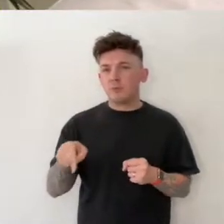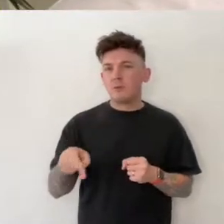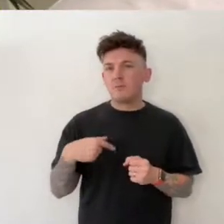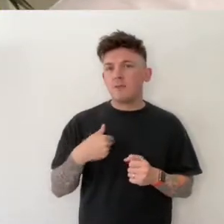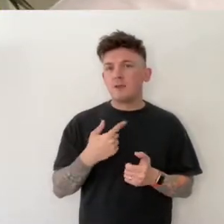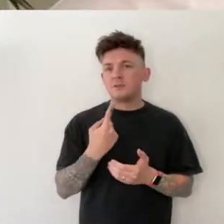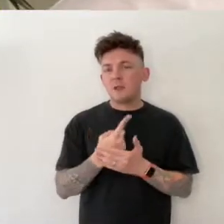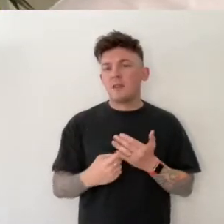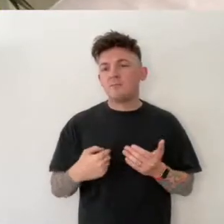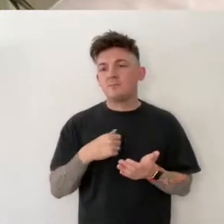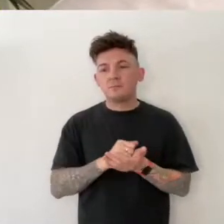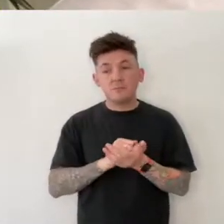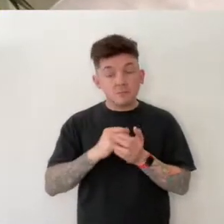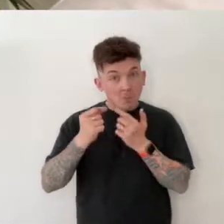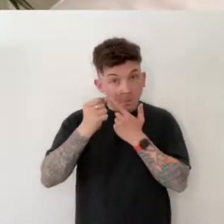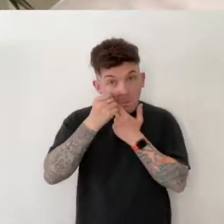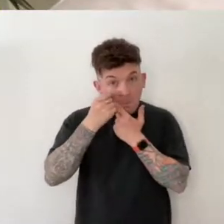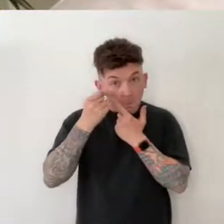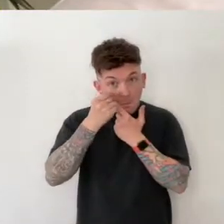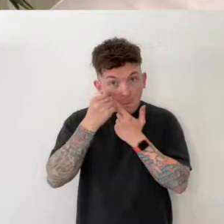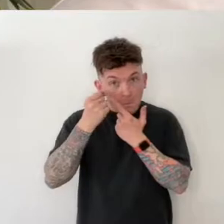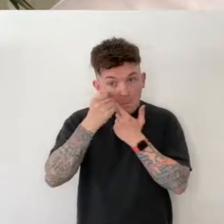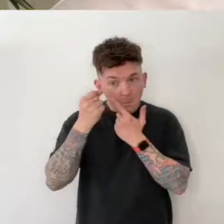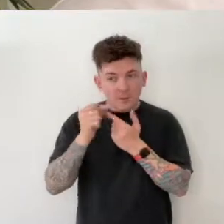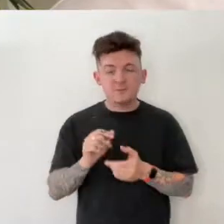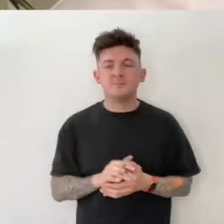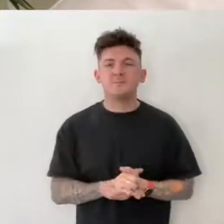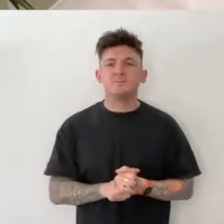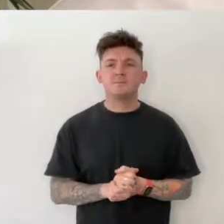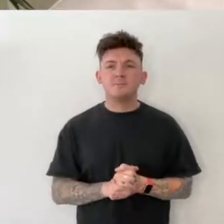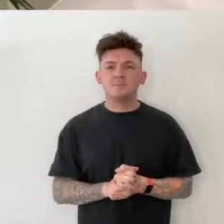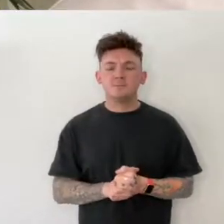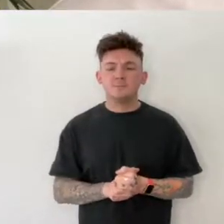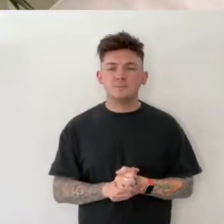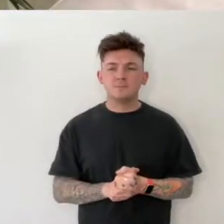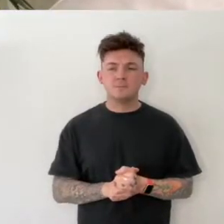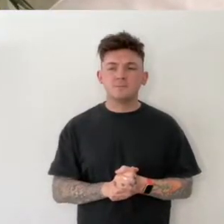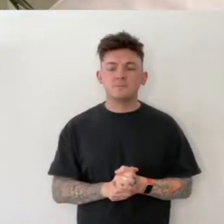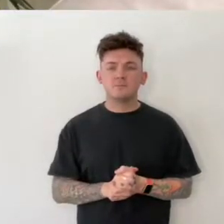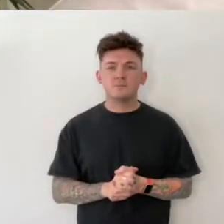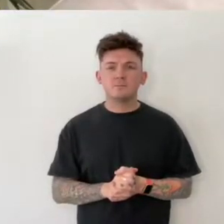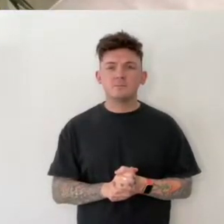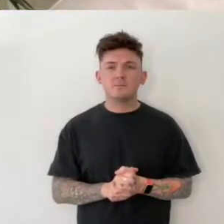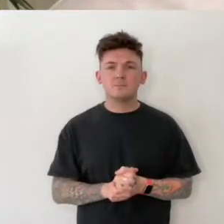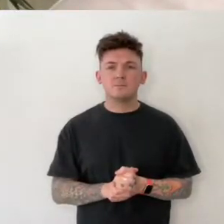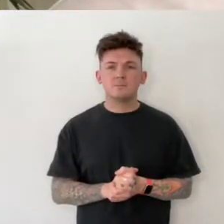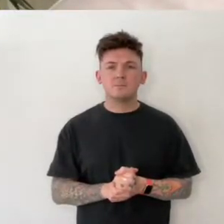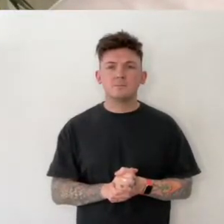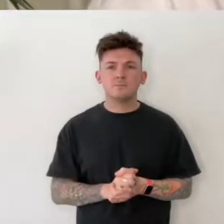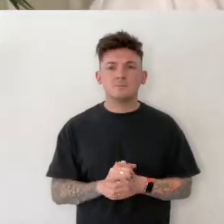and i would go around, i might have to use a proper mirror in a second. i'll probably